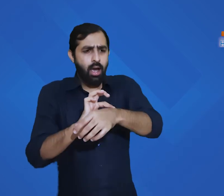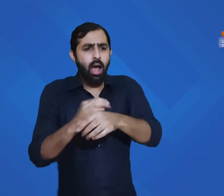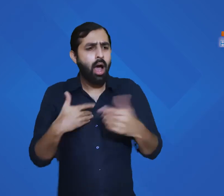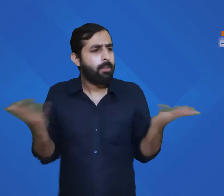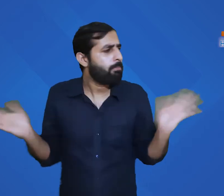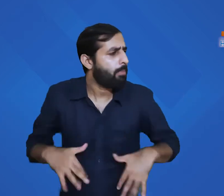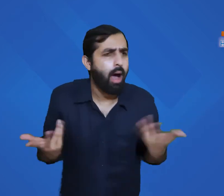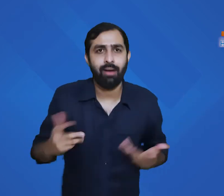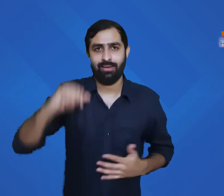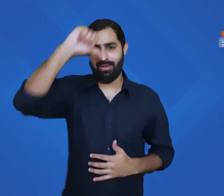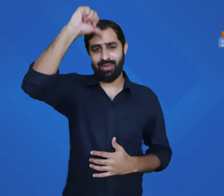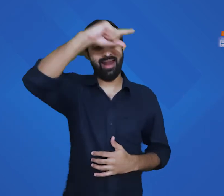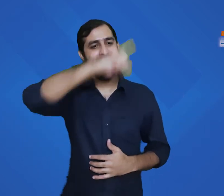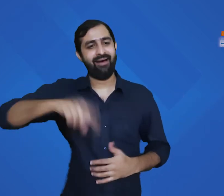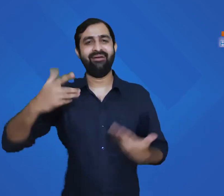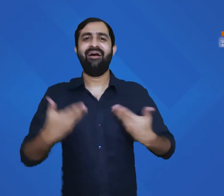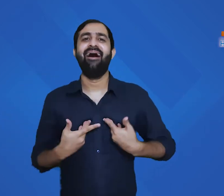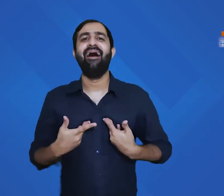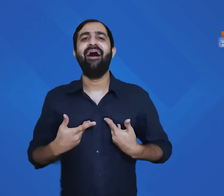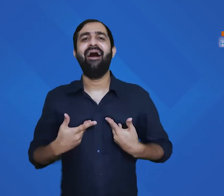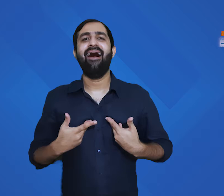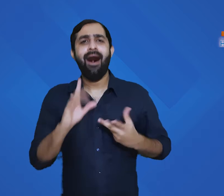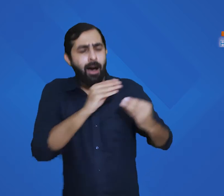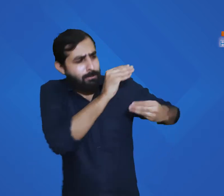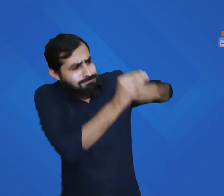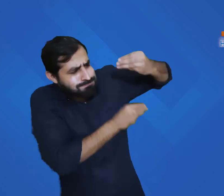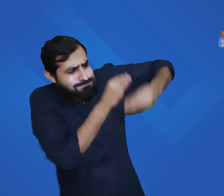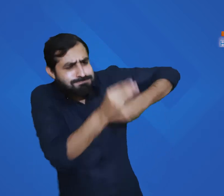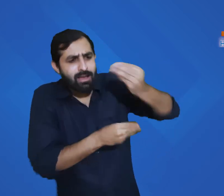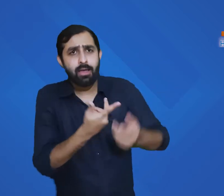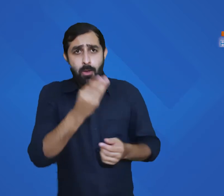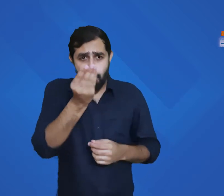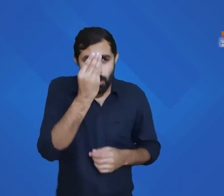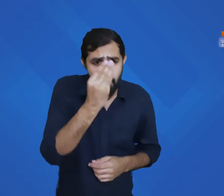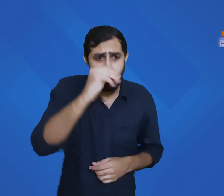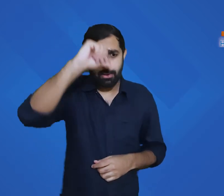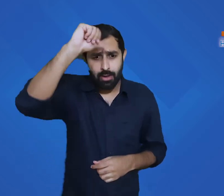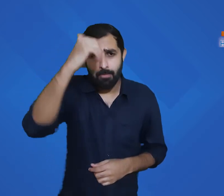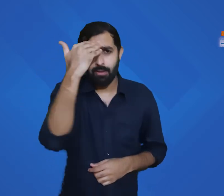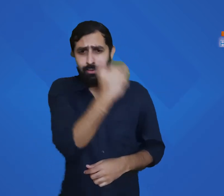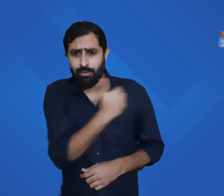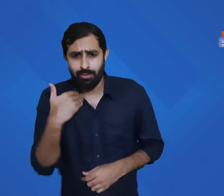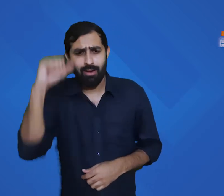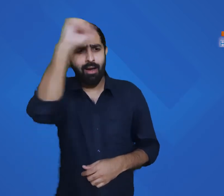and where we are from. Nationality, I am an Indian. Our identity defines who we are,